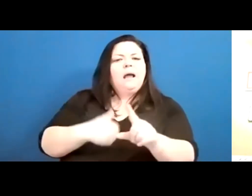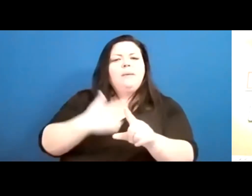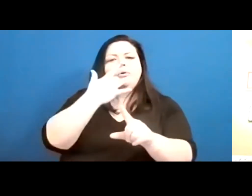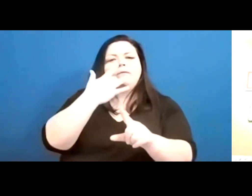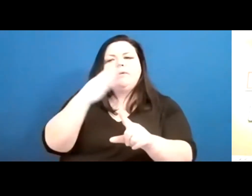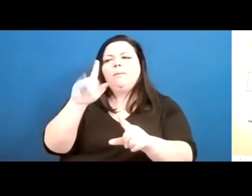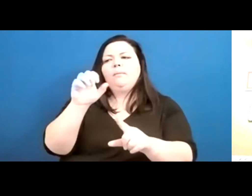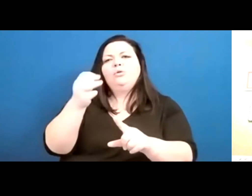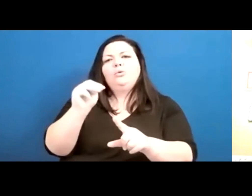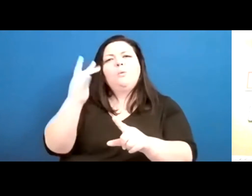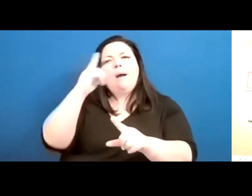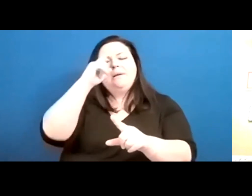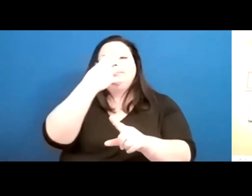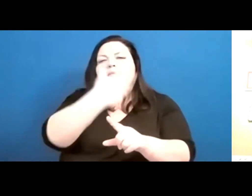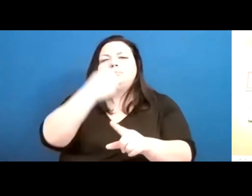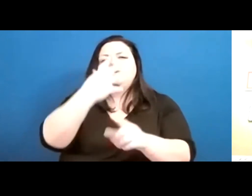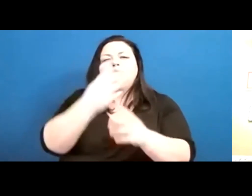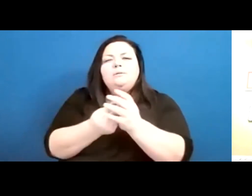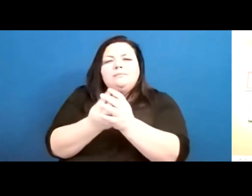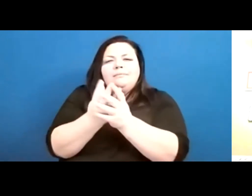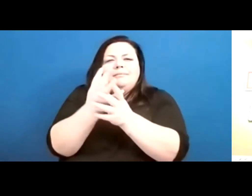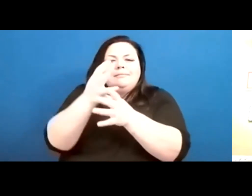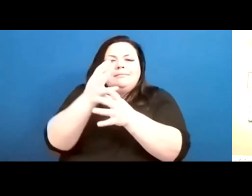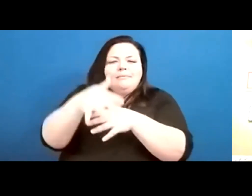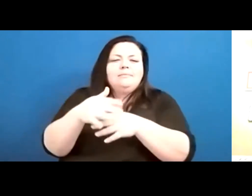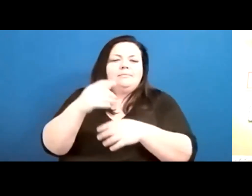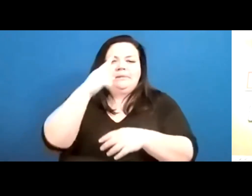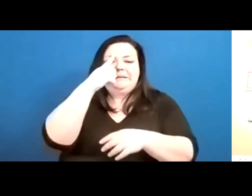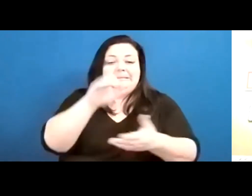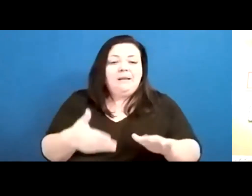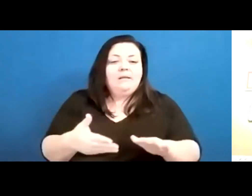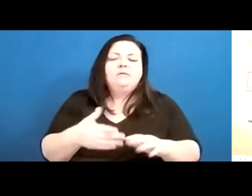of beauty highlighted by death./ A young protester, face up,/